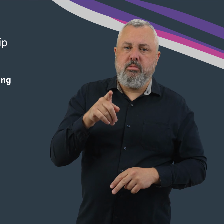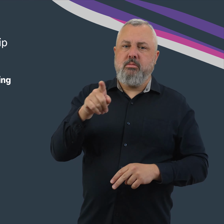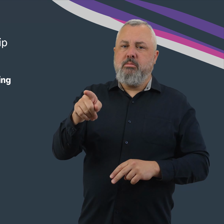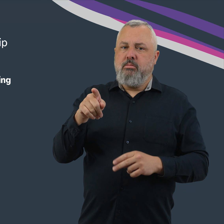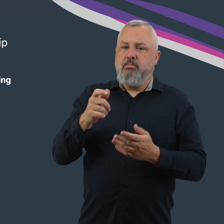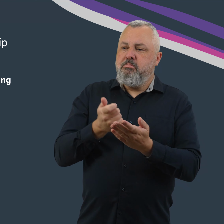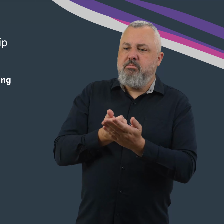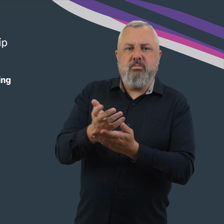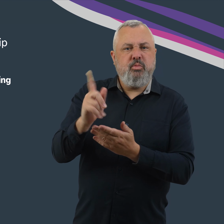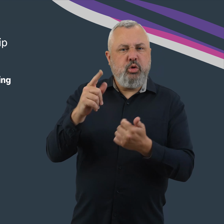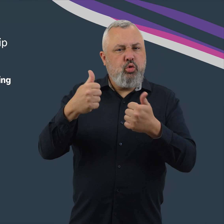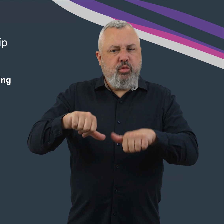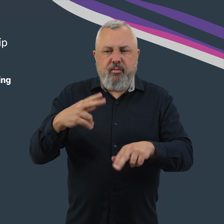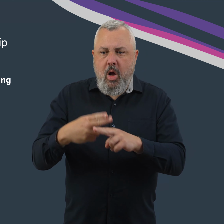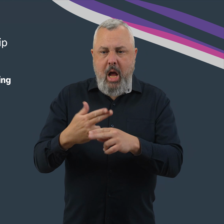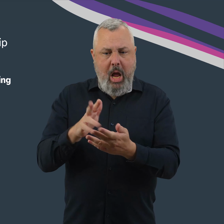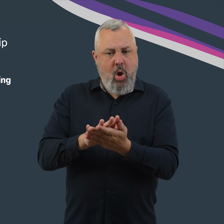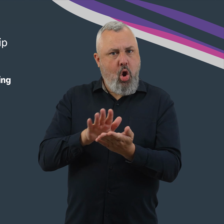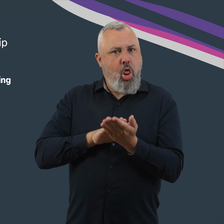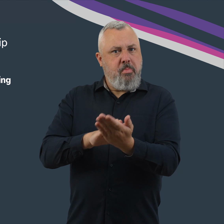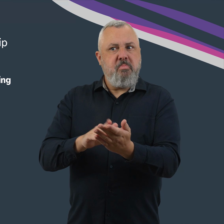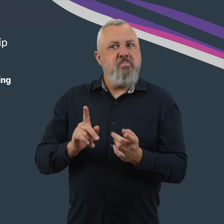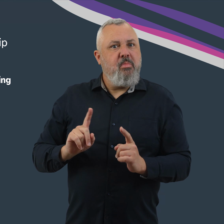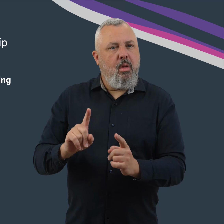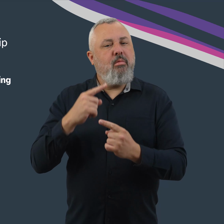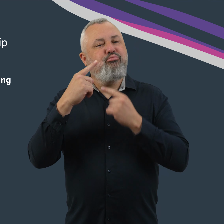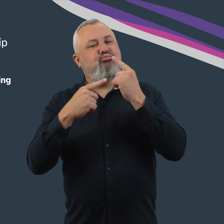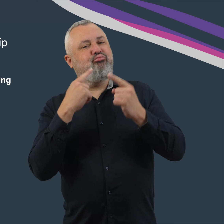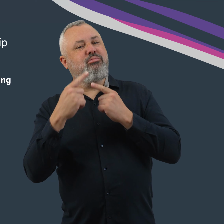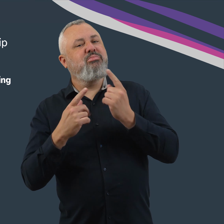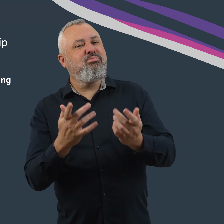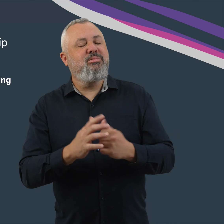the financial support funding has been used and assisted participants.